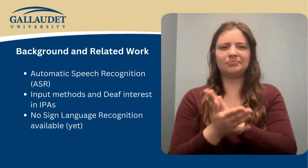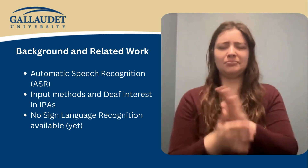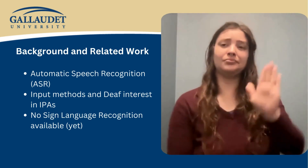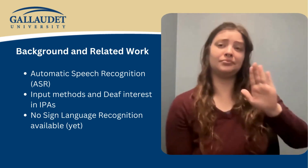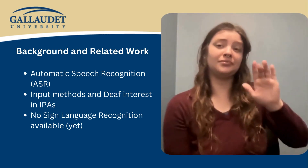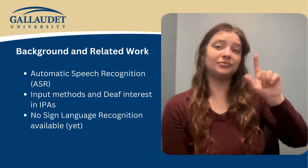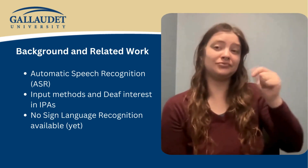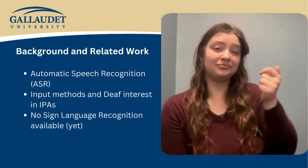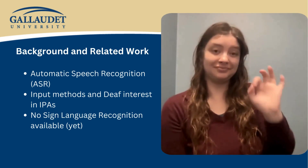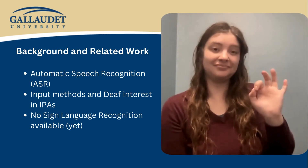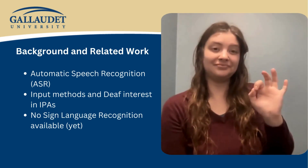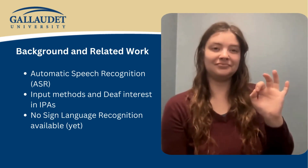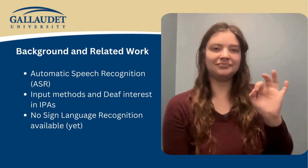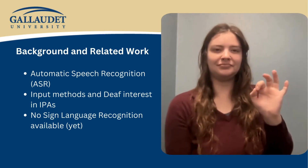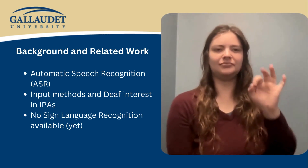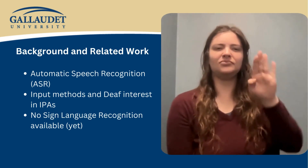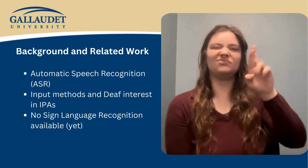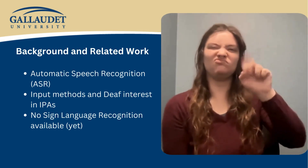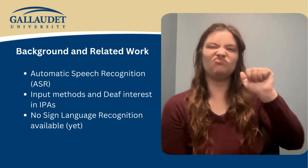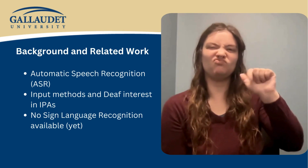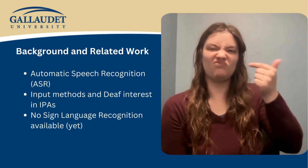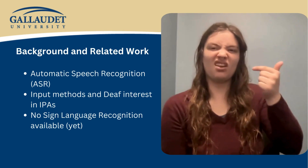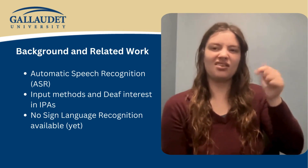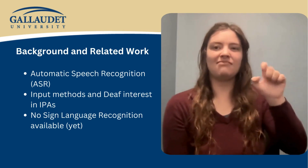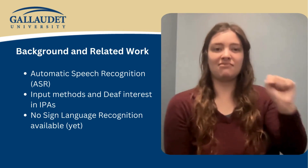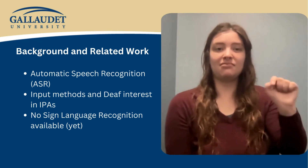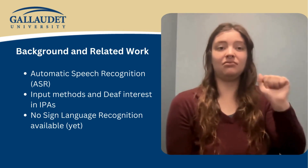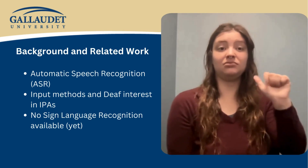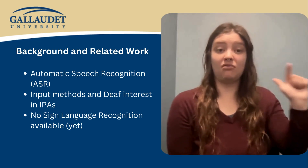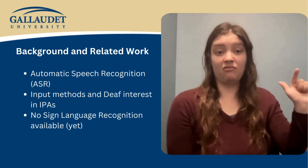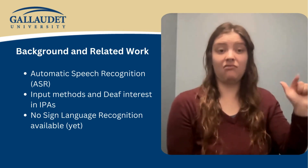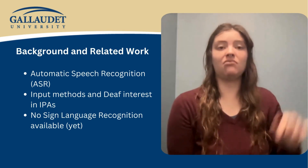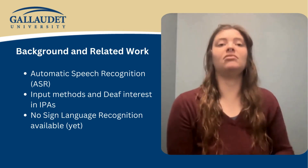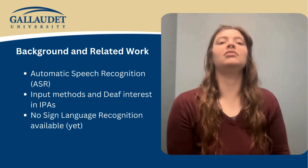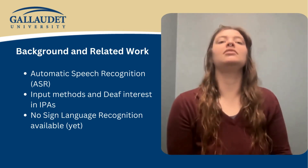An interdisciplinary paper by Bragg et al., 2019,